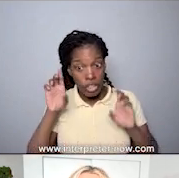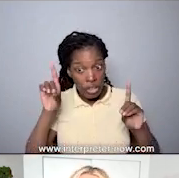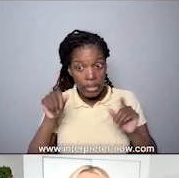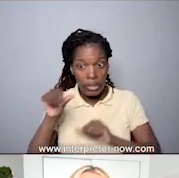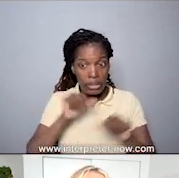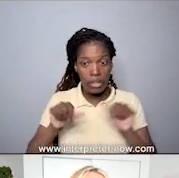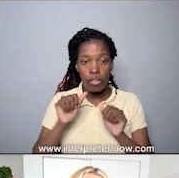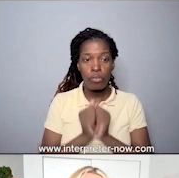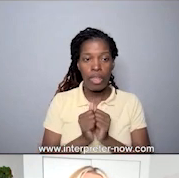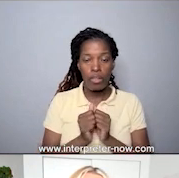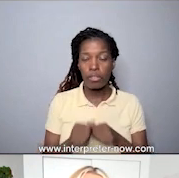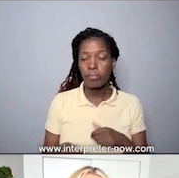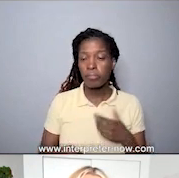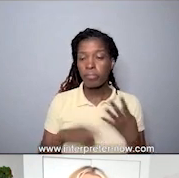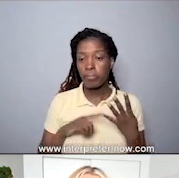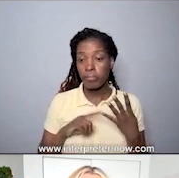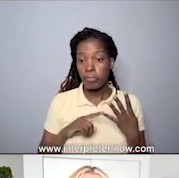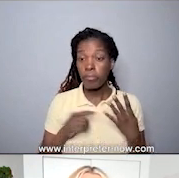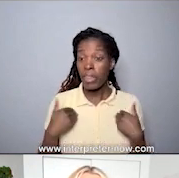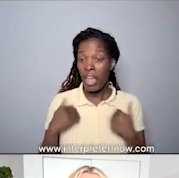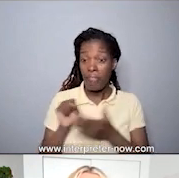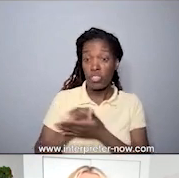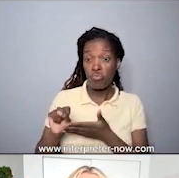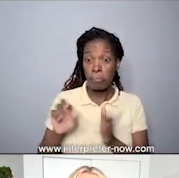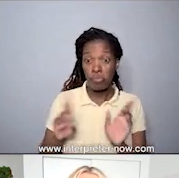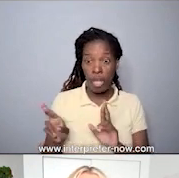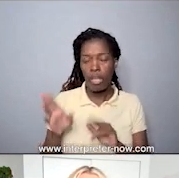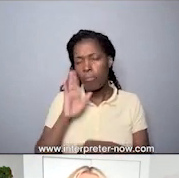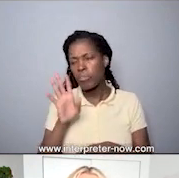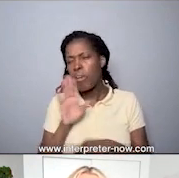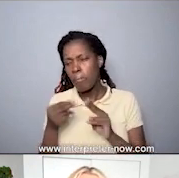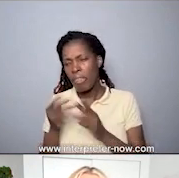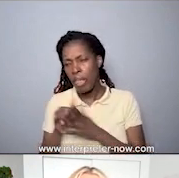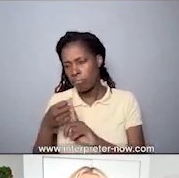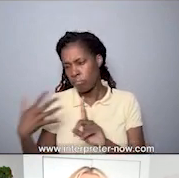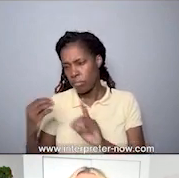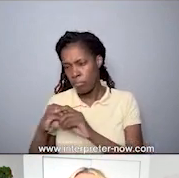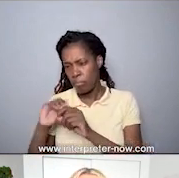Have scripts ready. So I'll talk a bit about some scripts that you can use, in a moment.